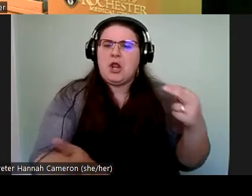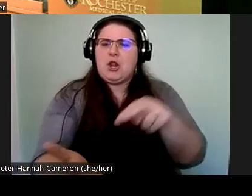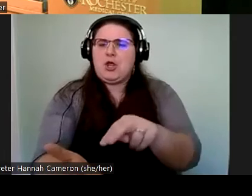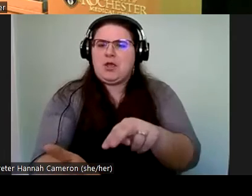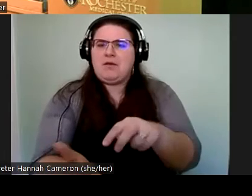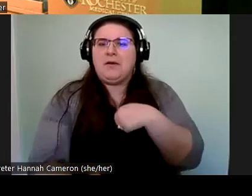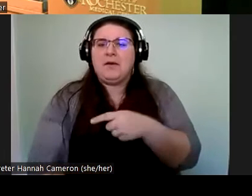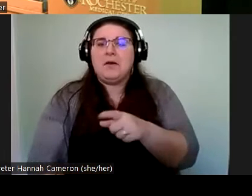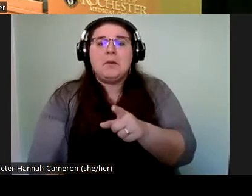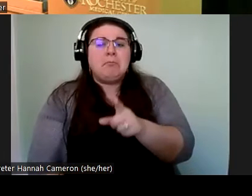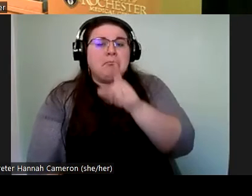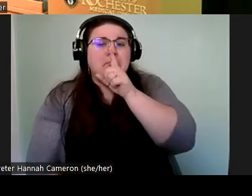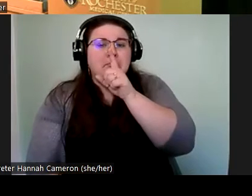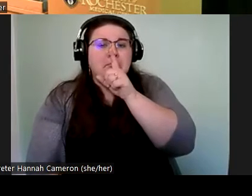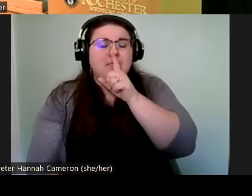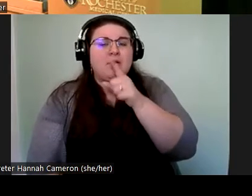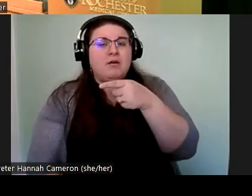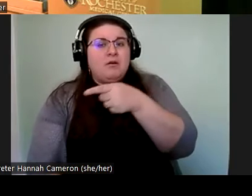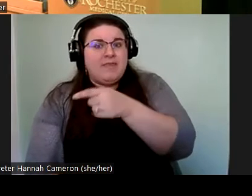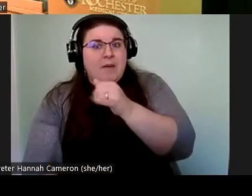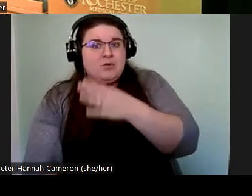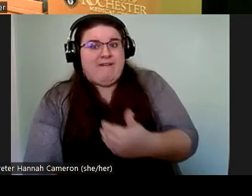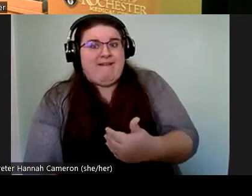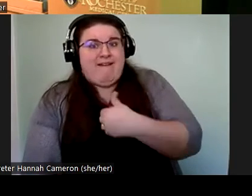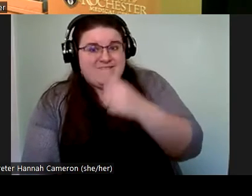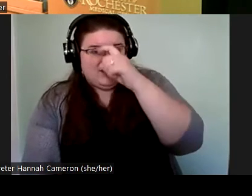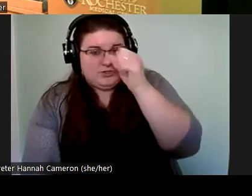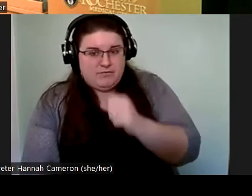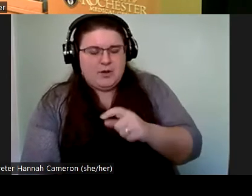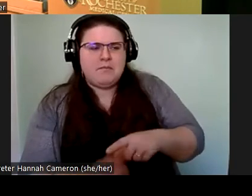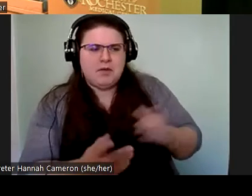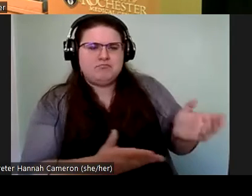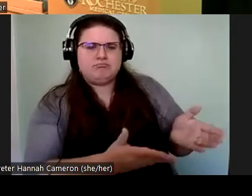pointing them in a direction where they could get information in order to help their loved one um